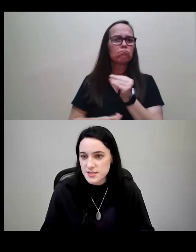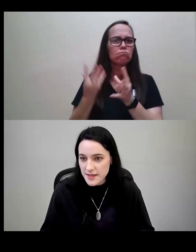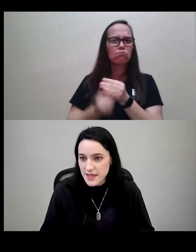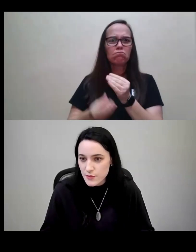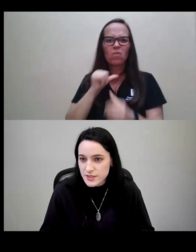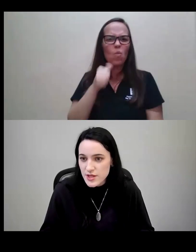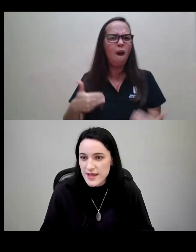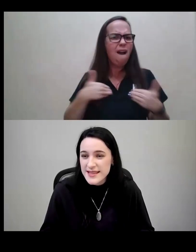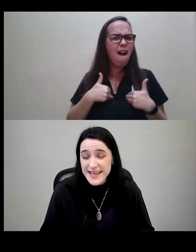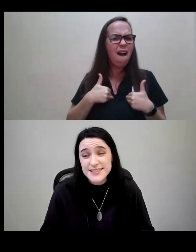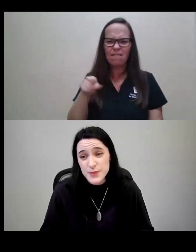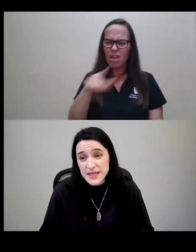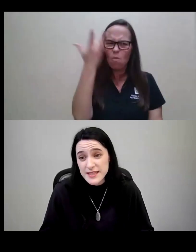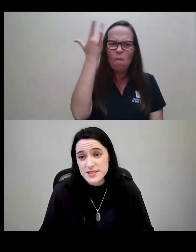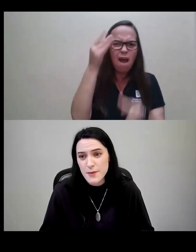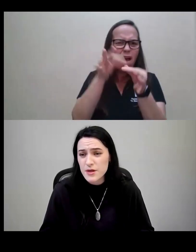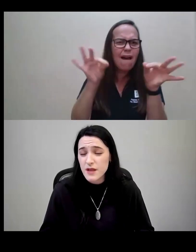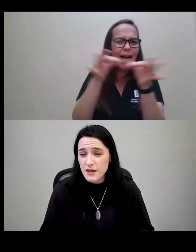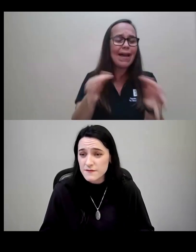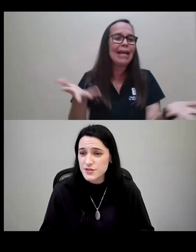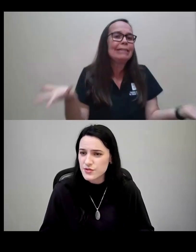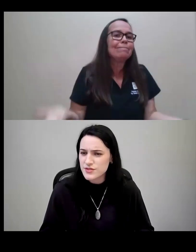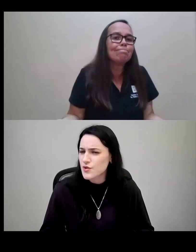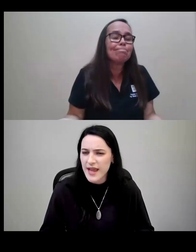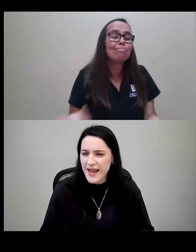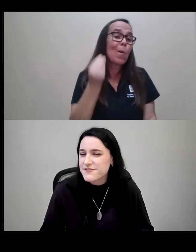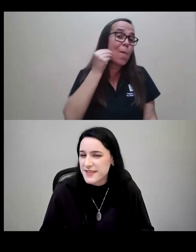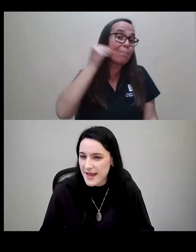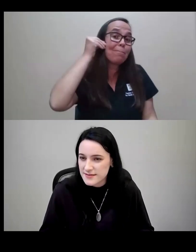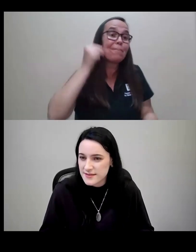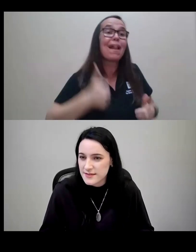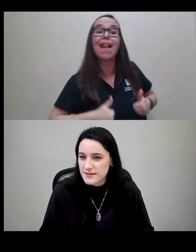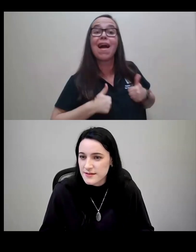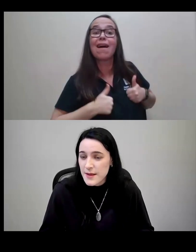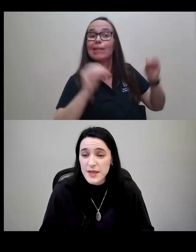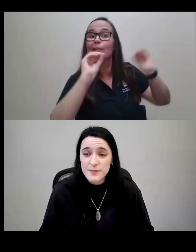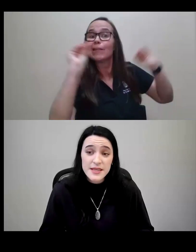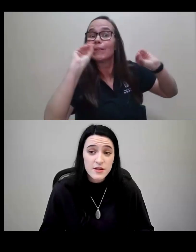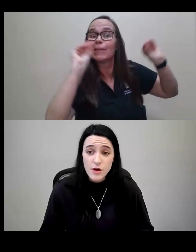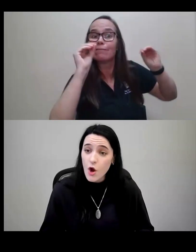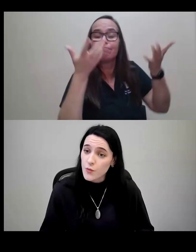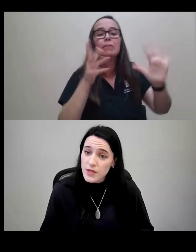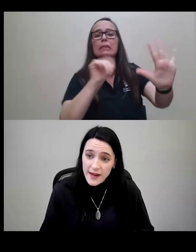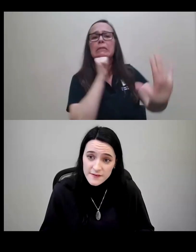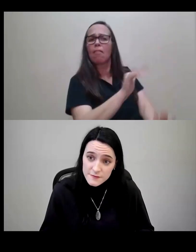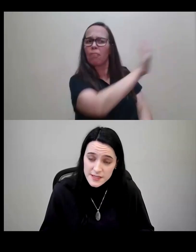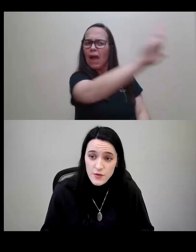in sign language. That's big. But a lot of our students don't have that. Maybe their home life,